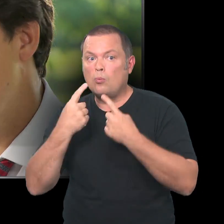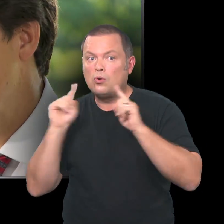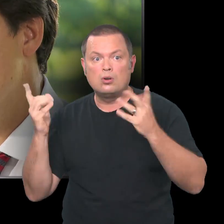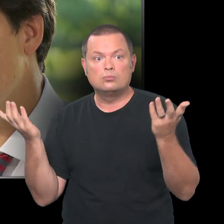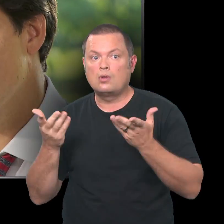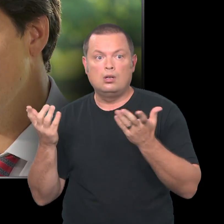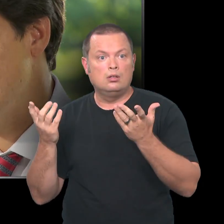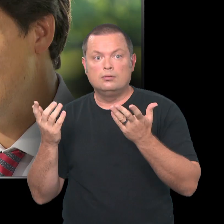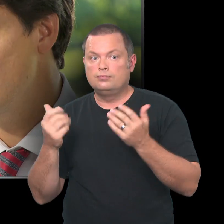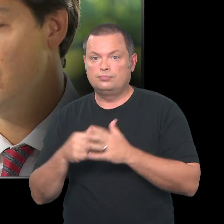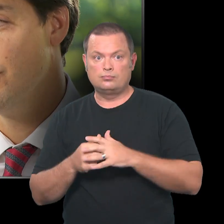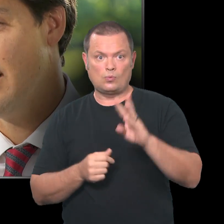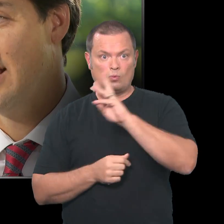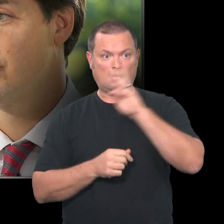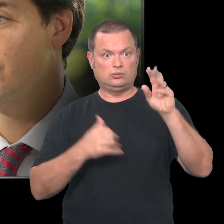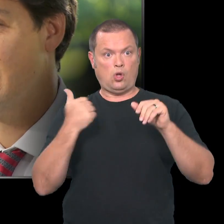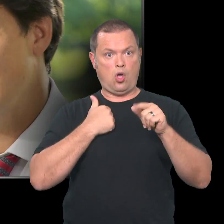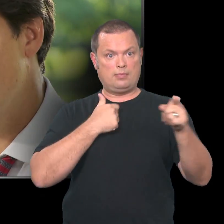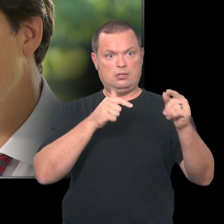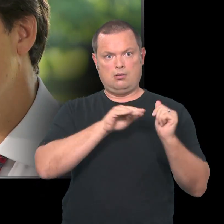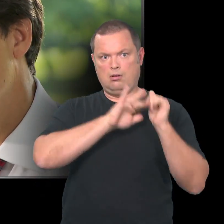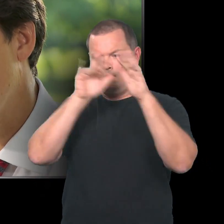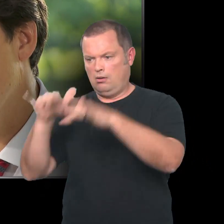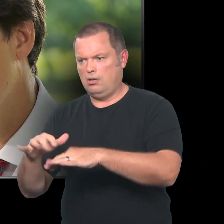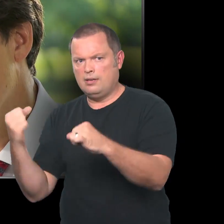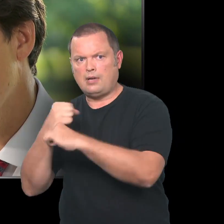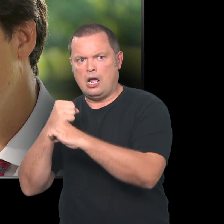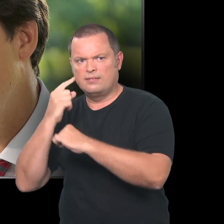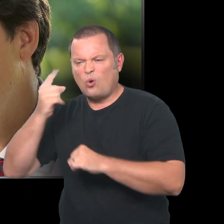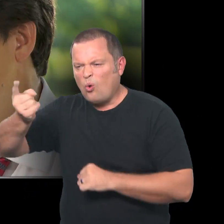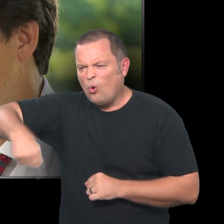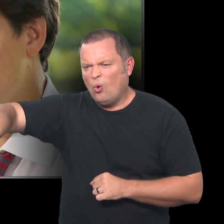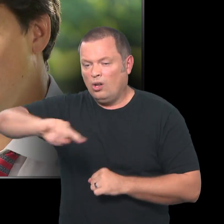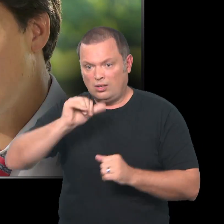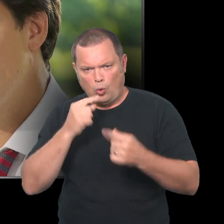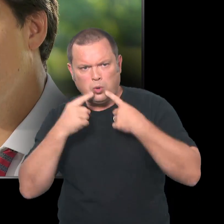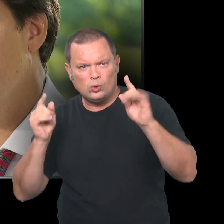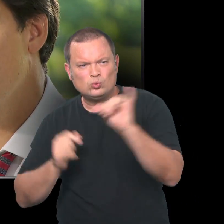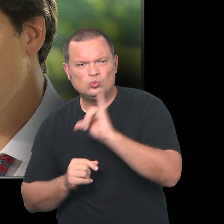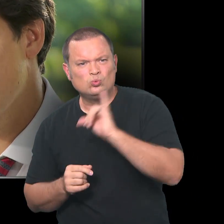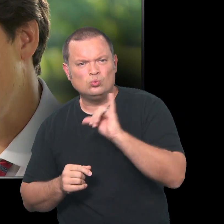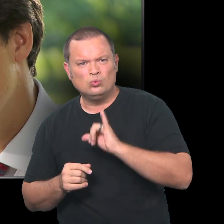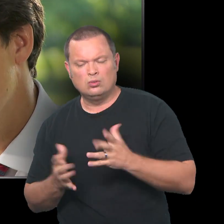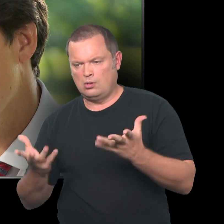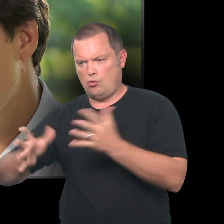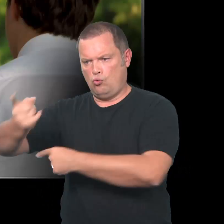Well, you know what else hasn't worked, is sending Western troops in, to actually do the fighting for them.